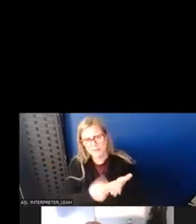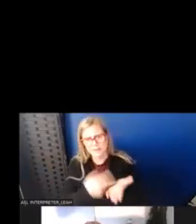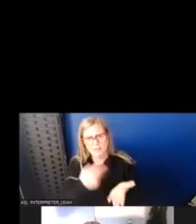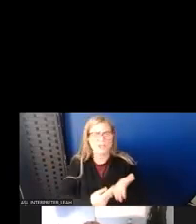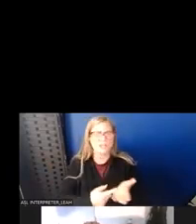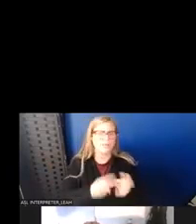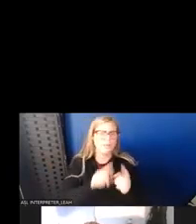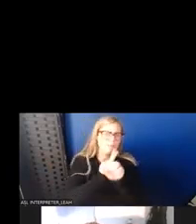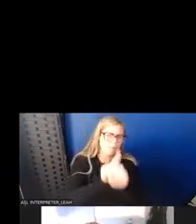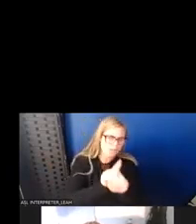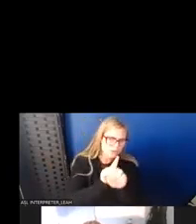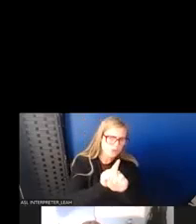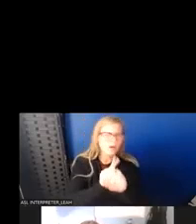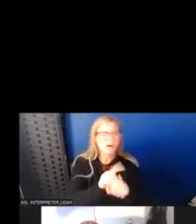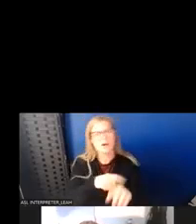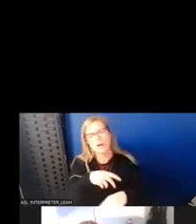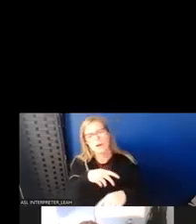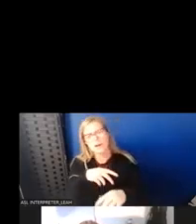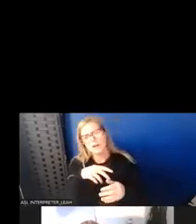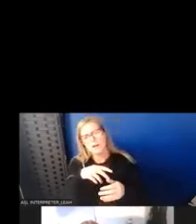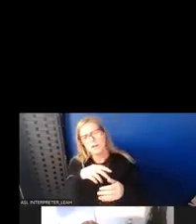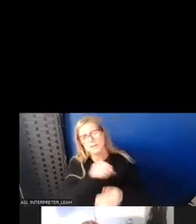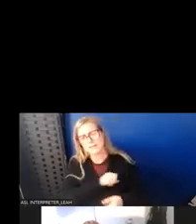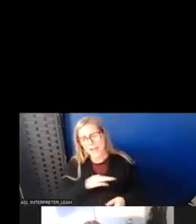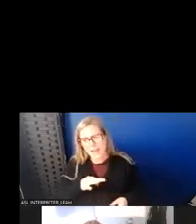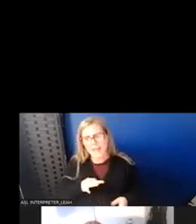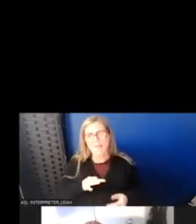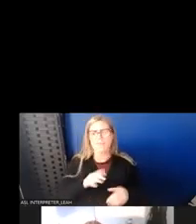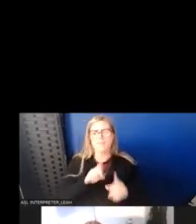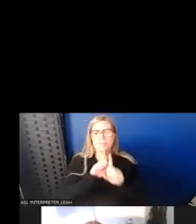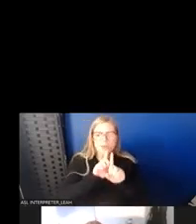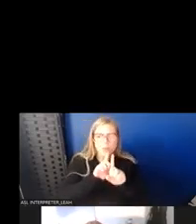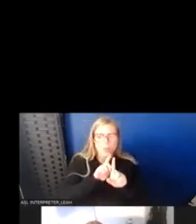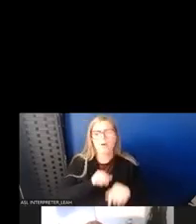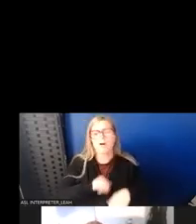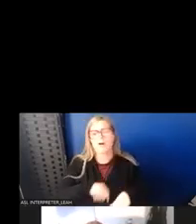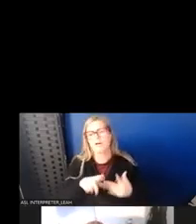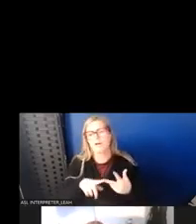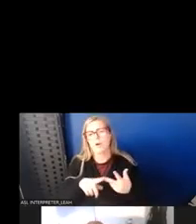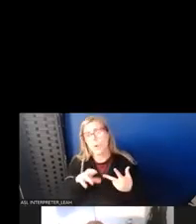faculty maybe something specifically for leadership.